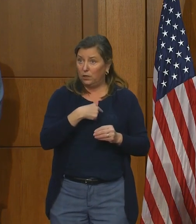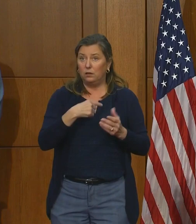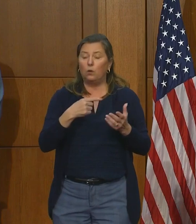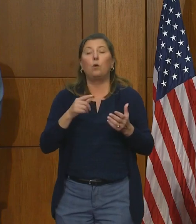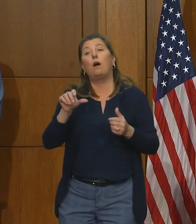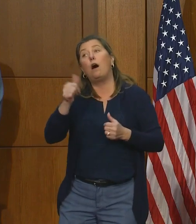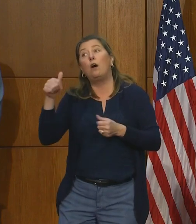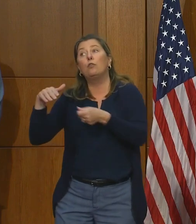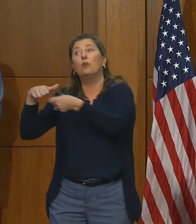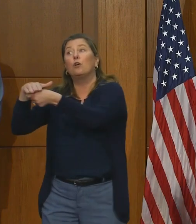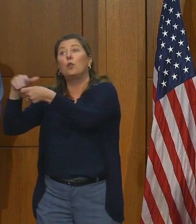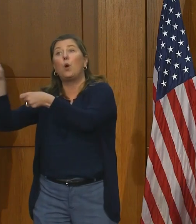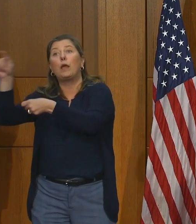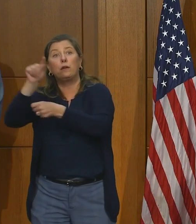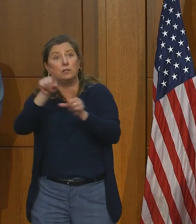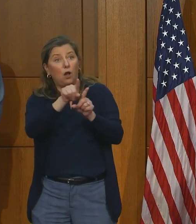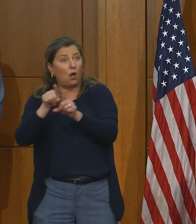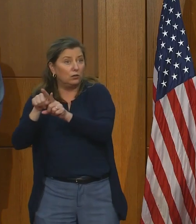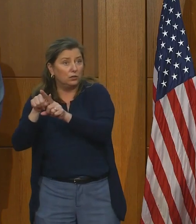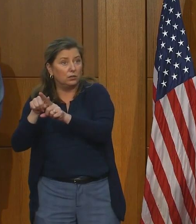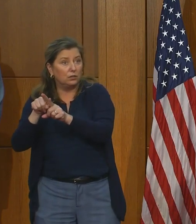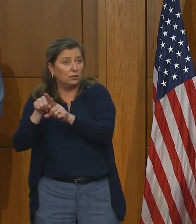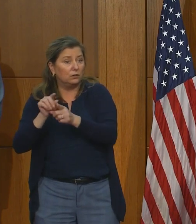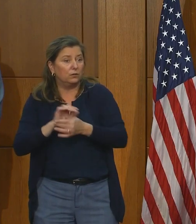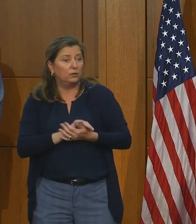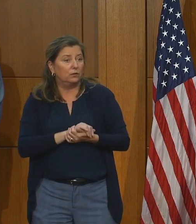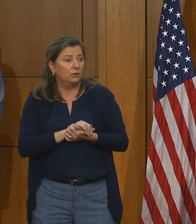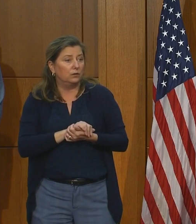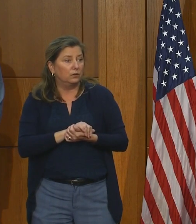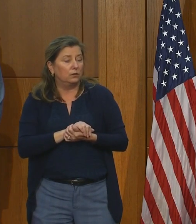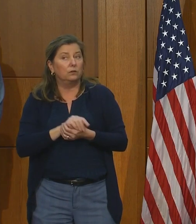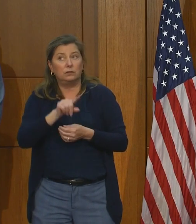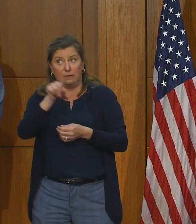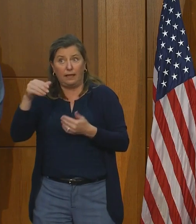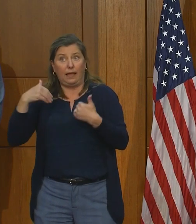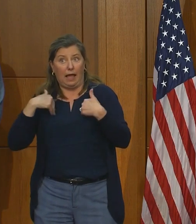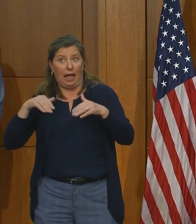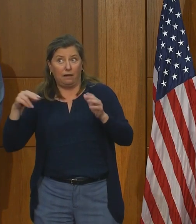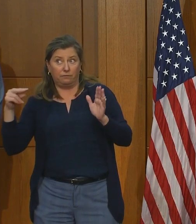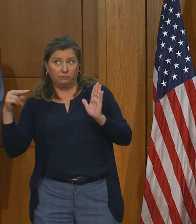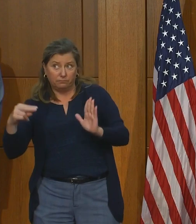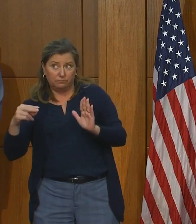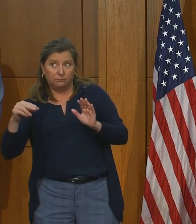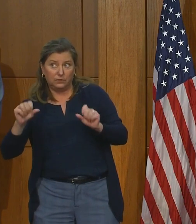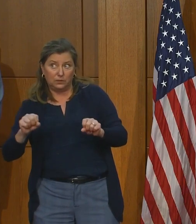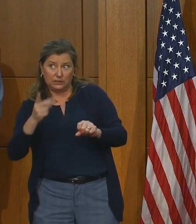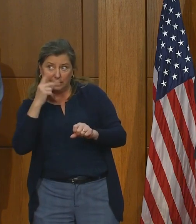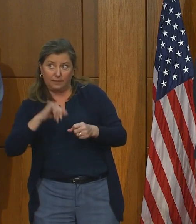AT THE DID WE- DID OTHER